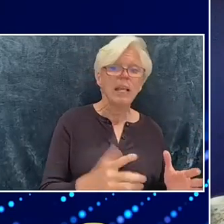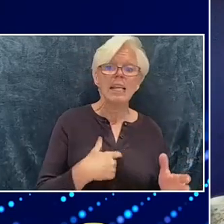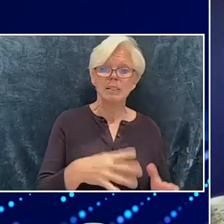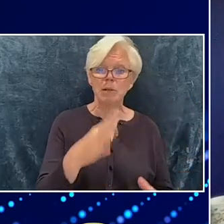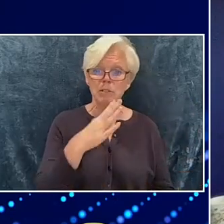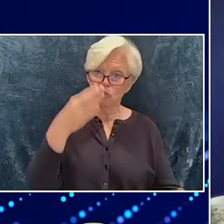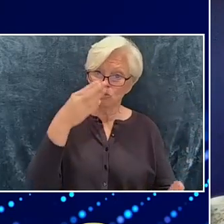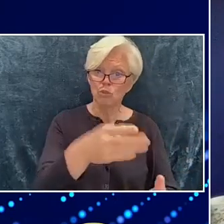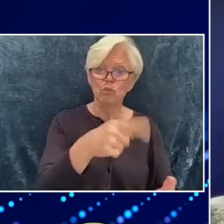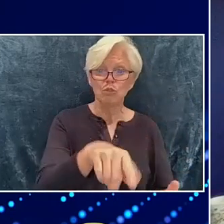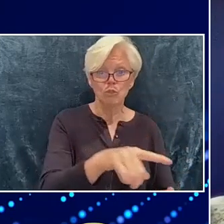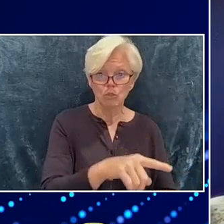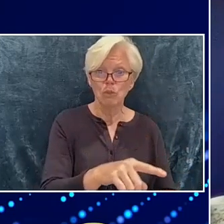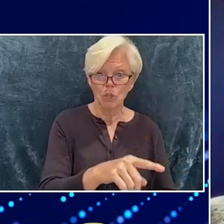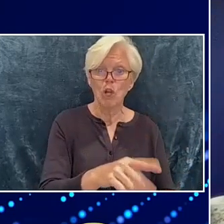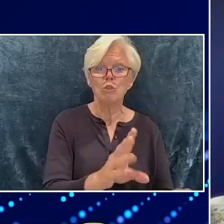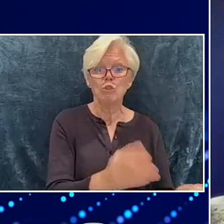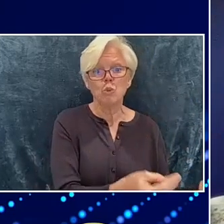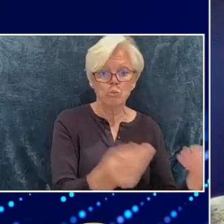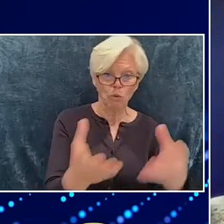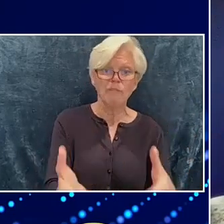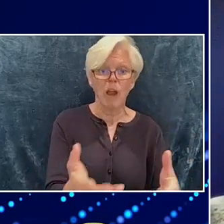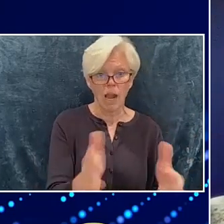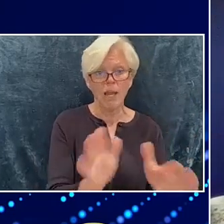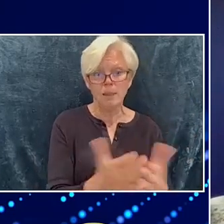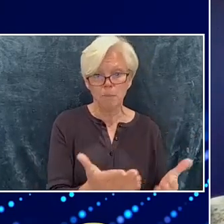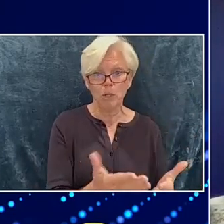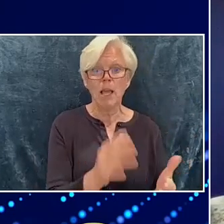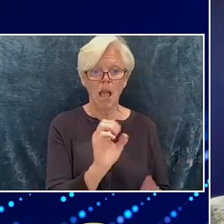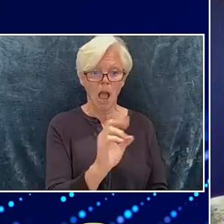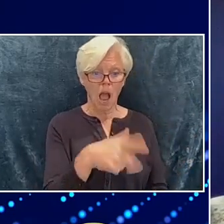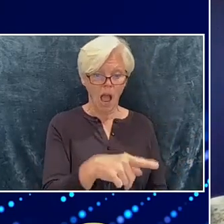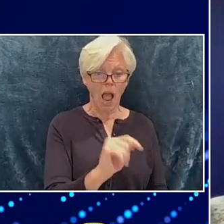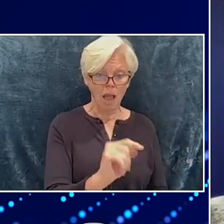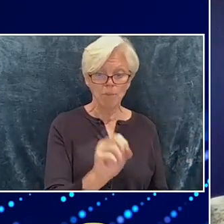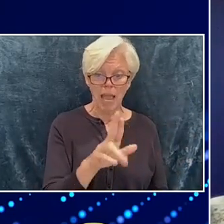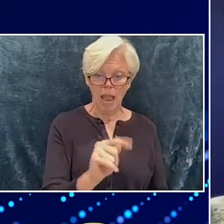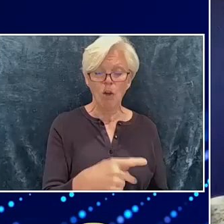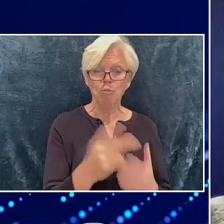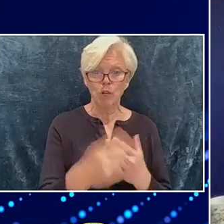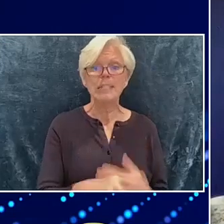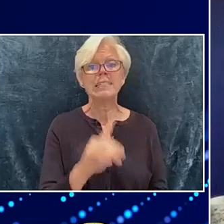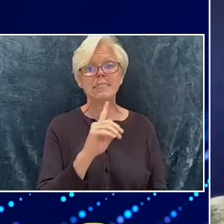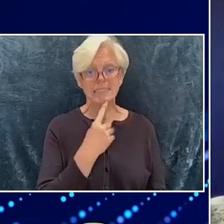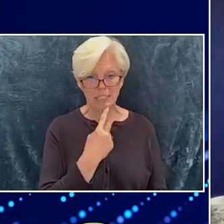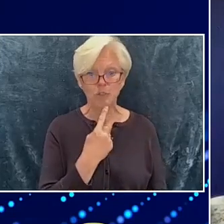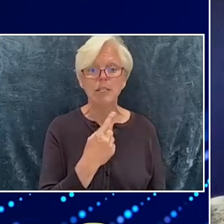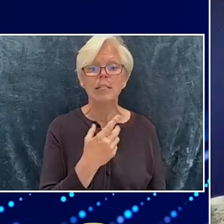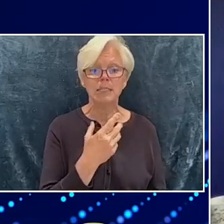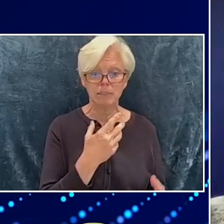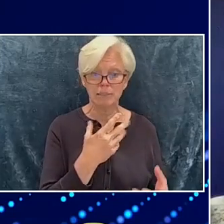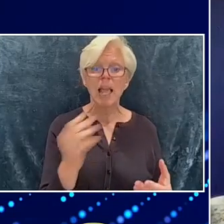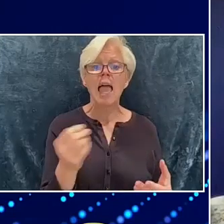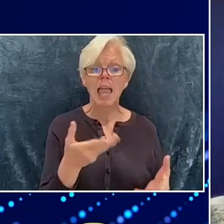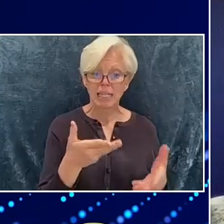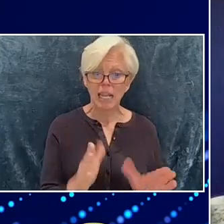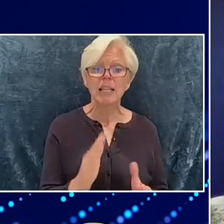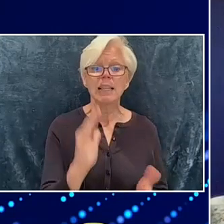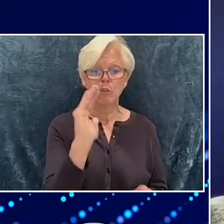the content that an opt-out program is serious and does allow the reduction in cost that is necessary.